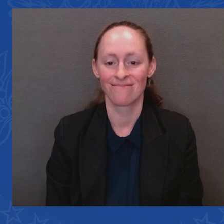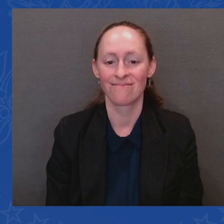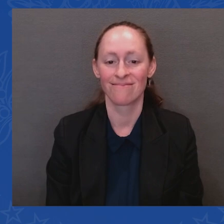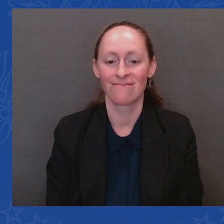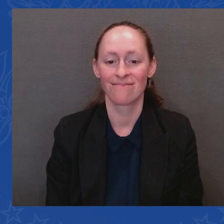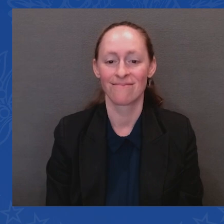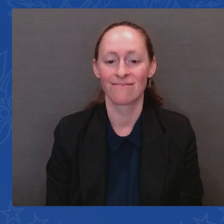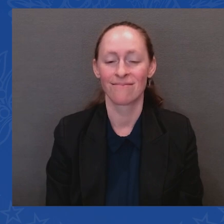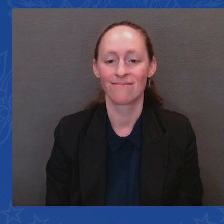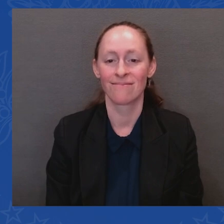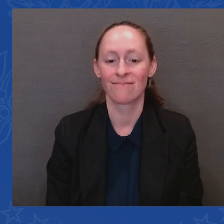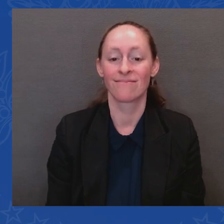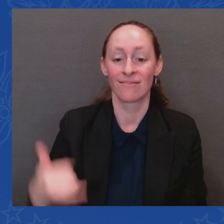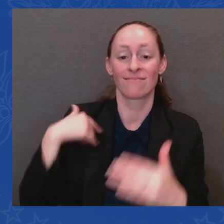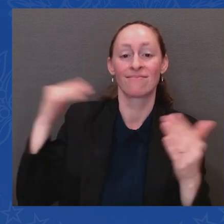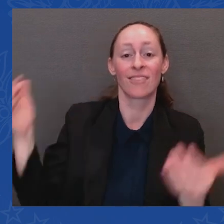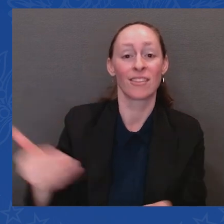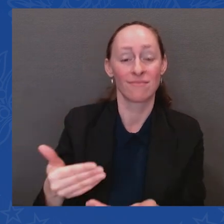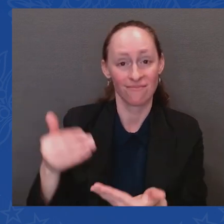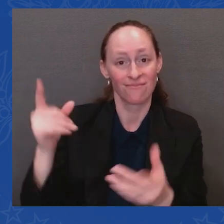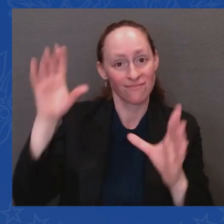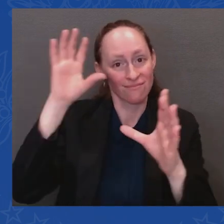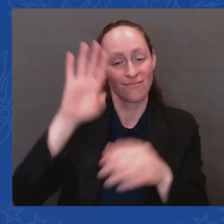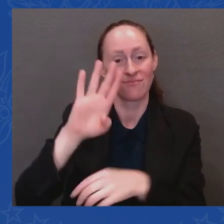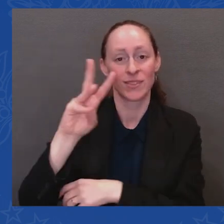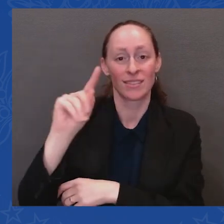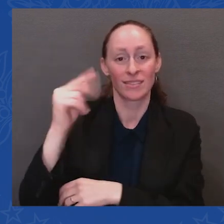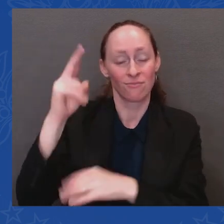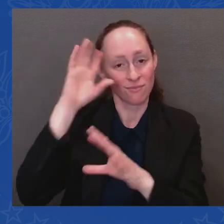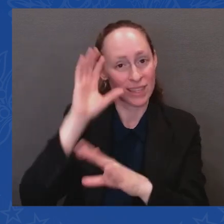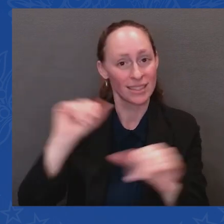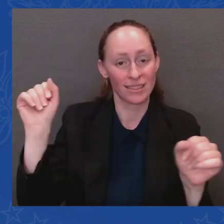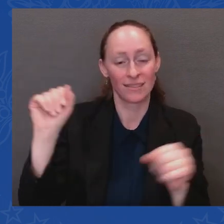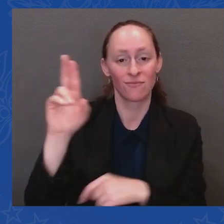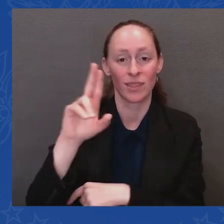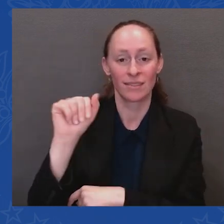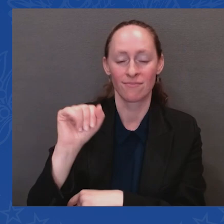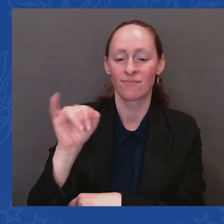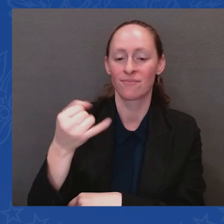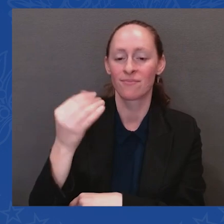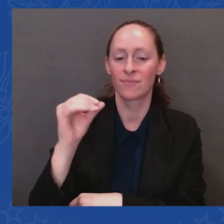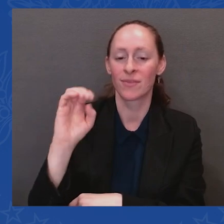and distinct privilege to introduce the 46th President of the United States of America, Joe Biden.